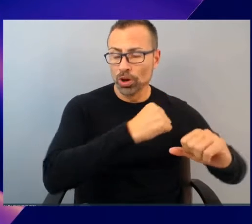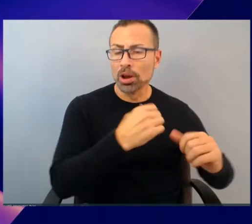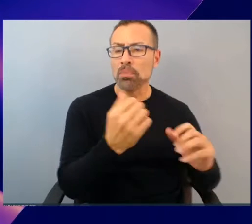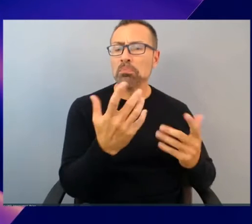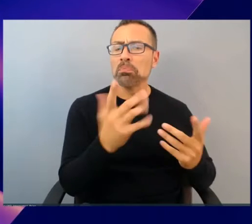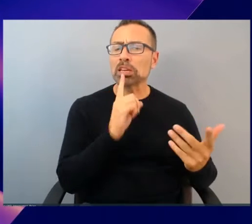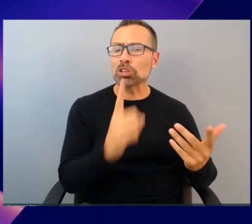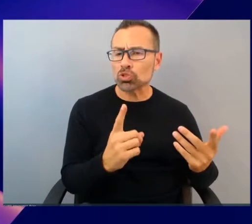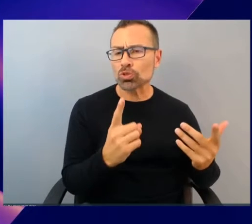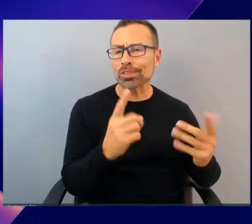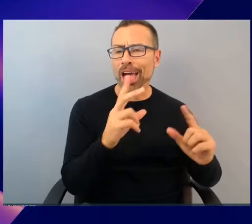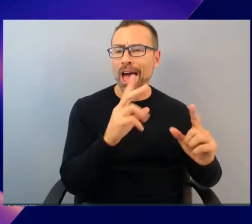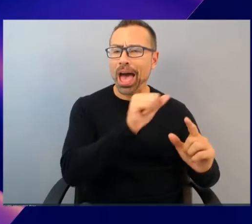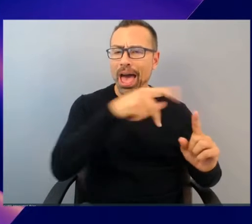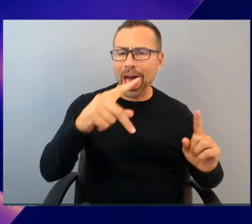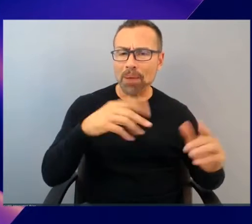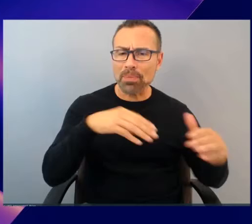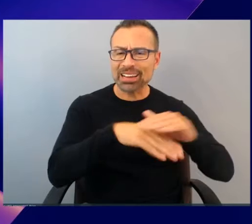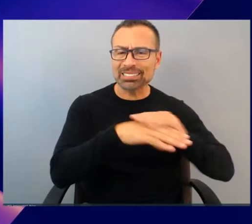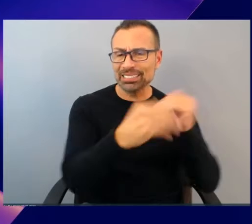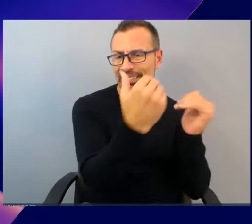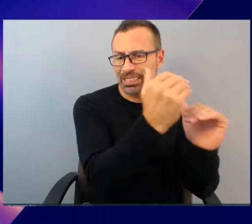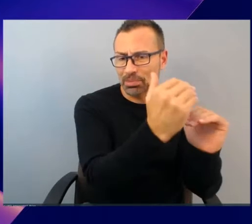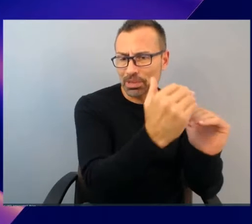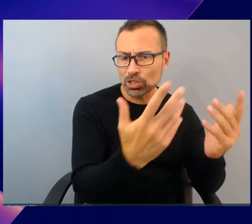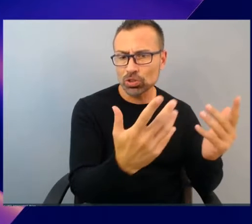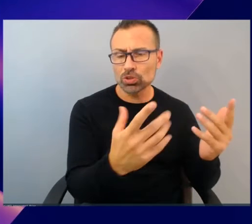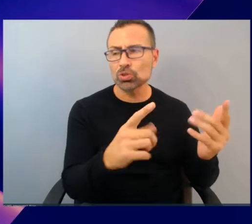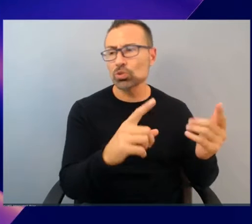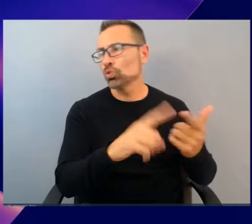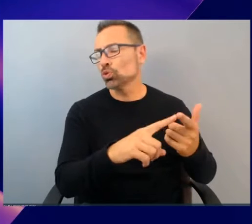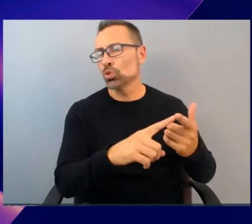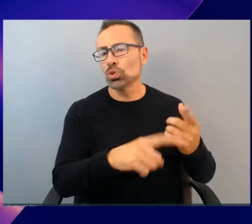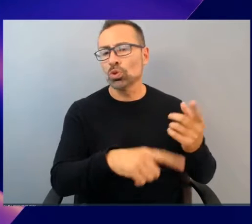to a minimum, principle of least privilege,